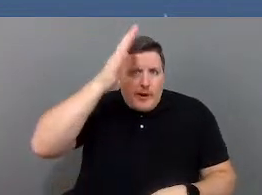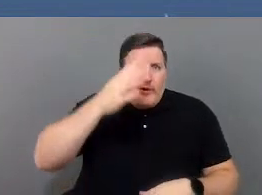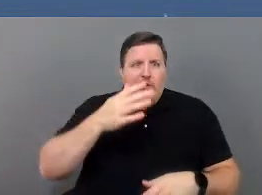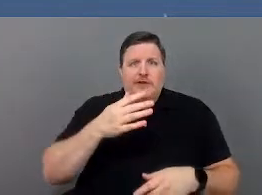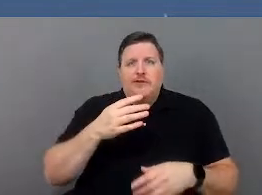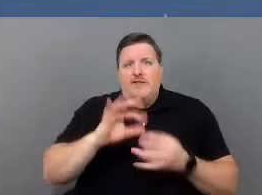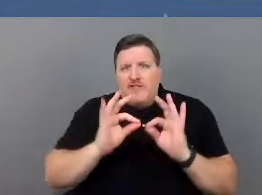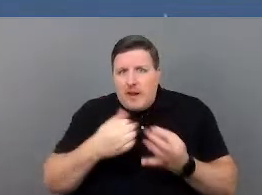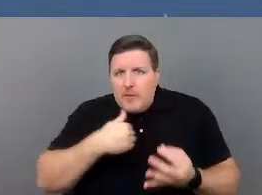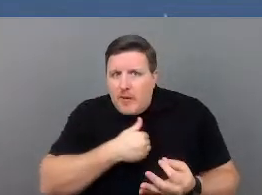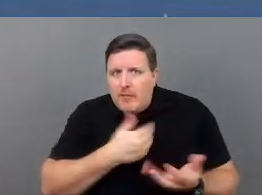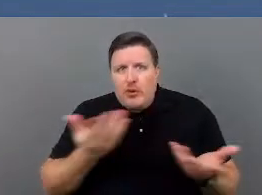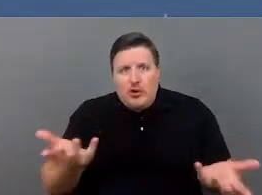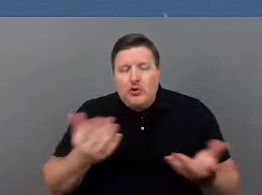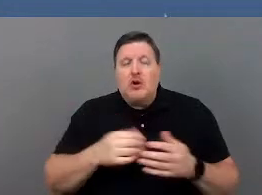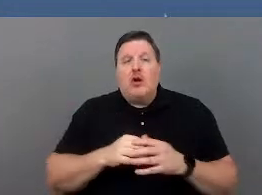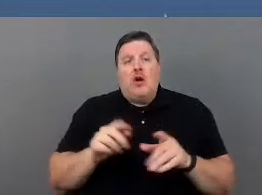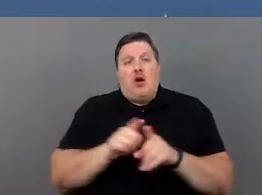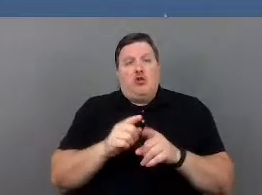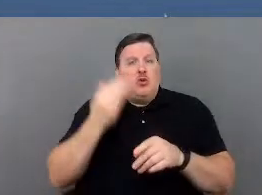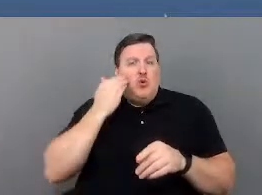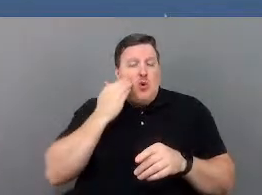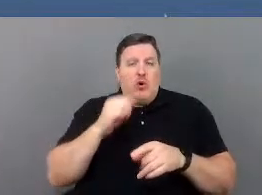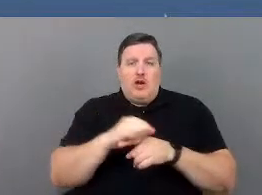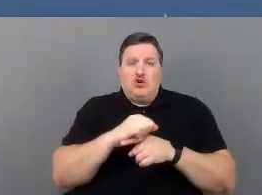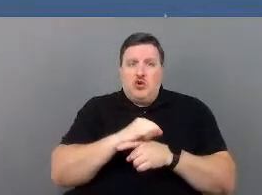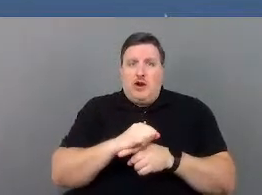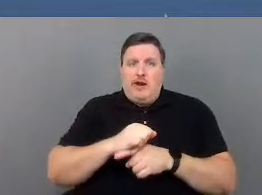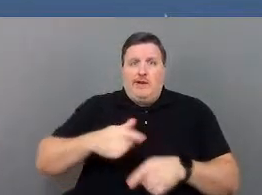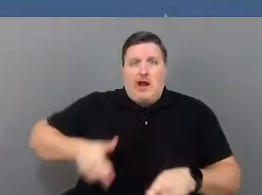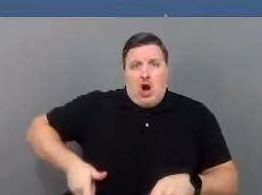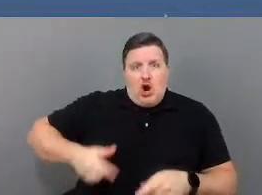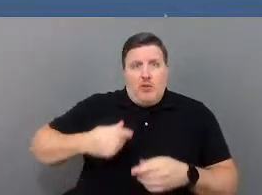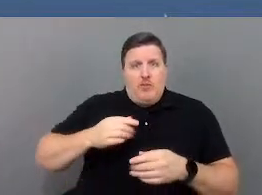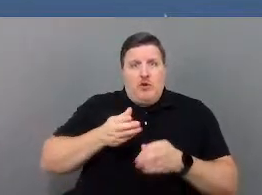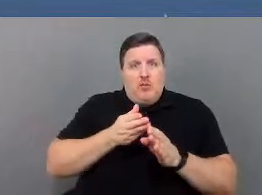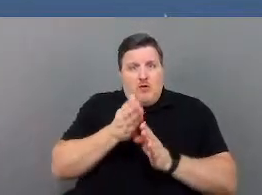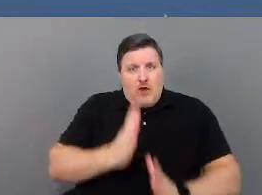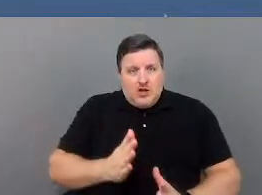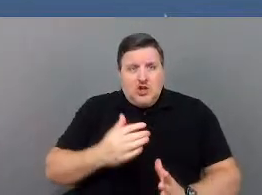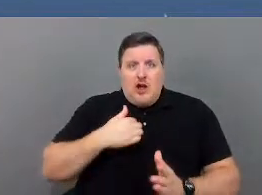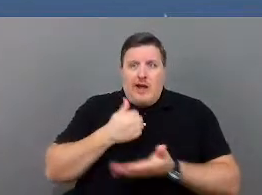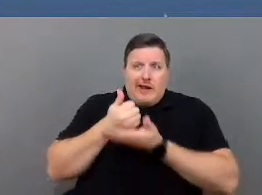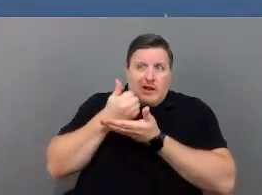CALL ON TO HELP IN A MENTAL HEALTH CRISIS. KNOWING THAT THERE'S A TRAINED AND ARMED PROFESSIONAL I CAN 24 HOURS A DAY, SEVEN DAYS A WEEK.